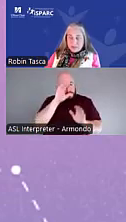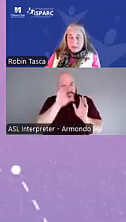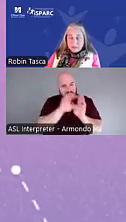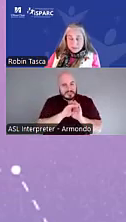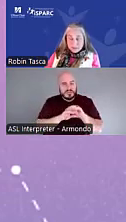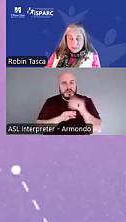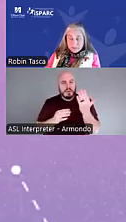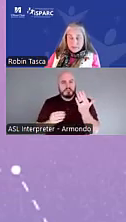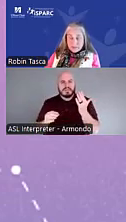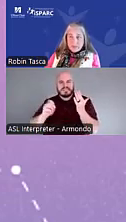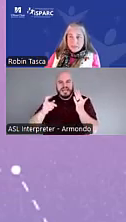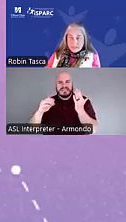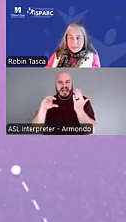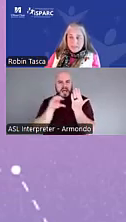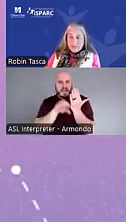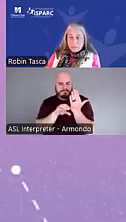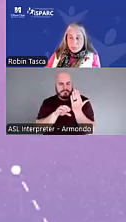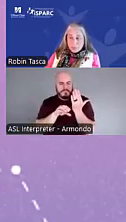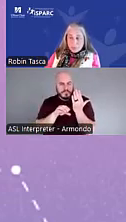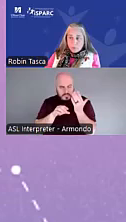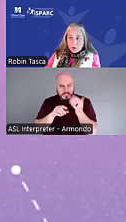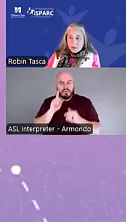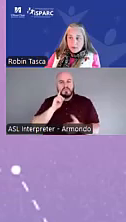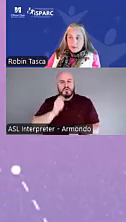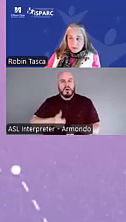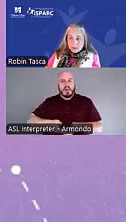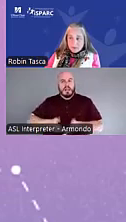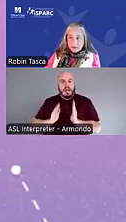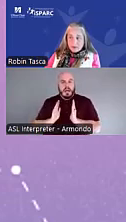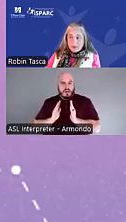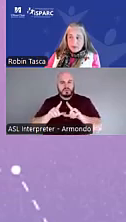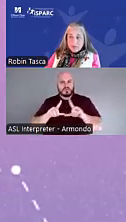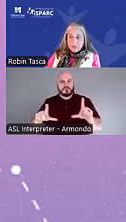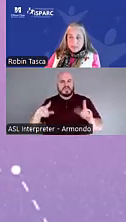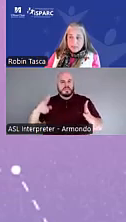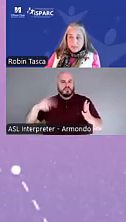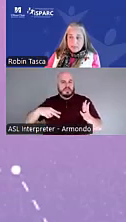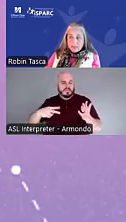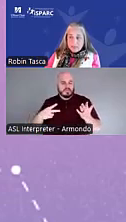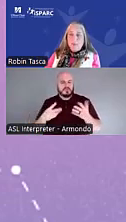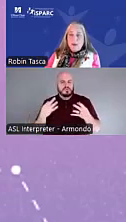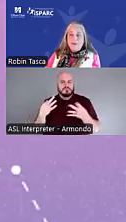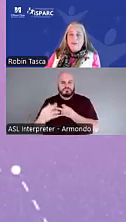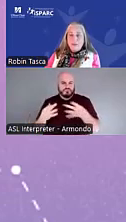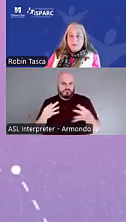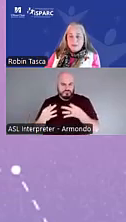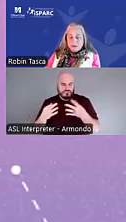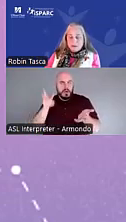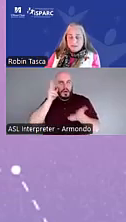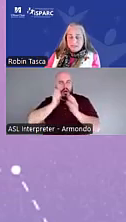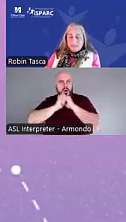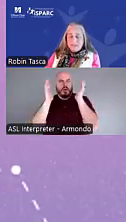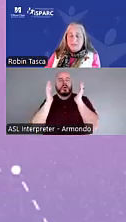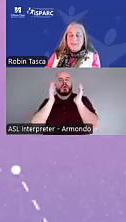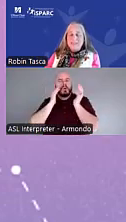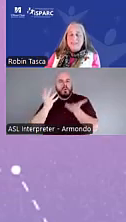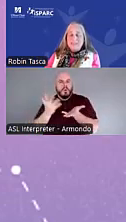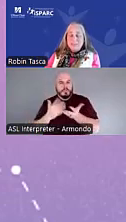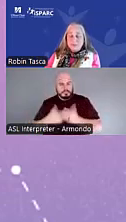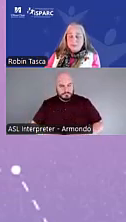or to visually understand what the image is. When you're using alt text. please